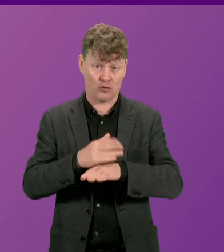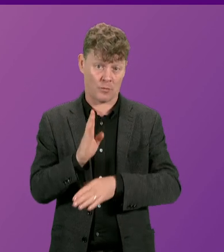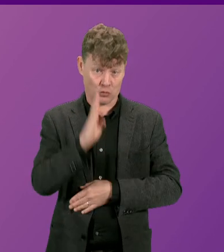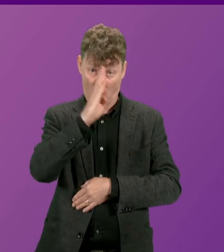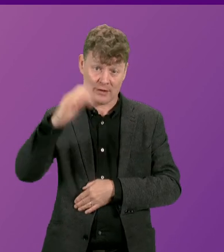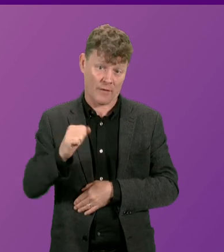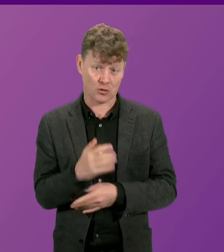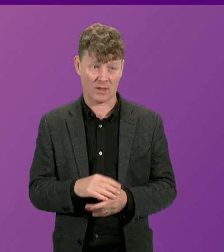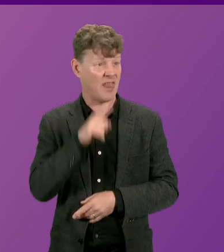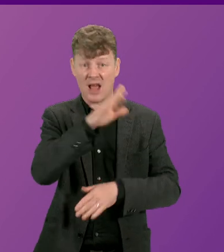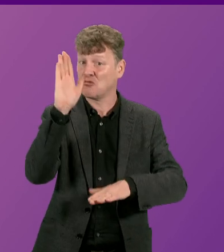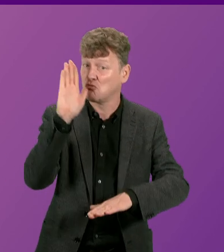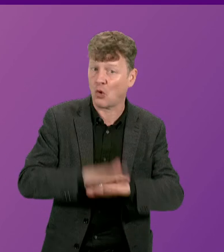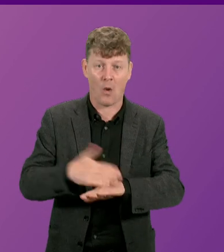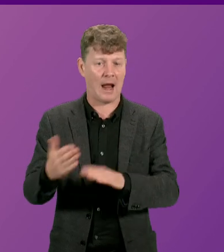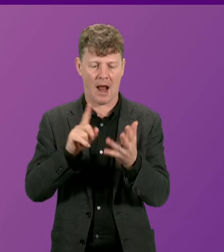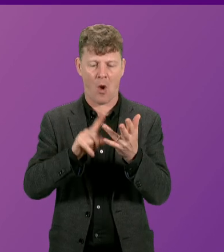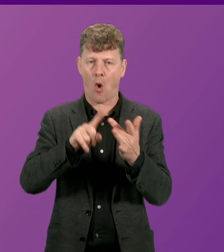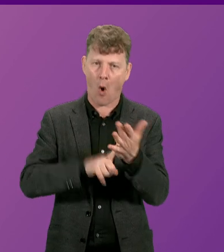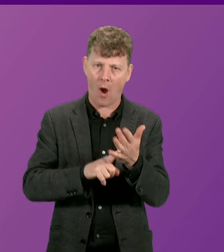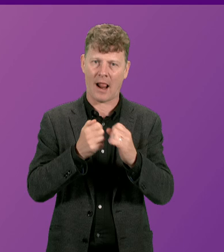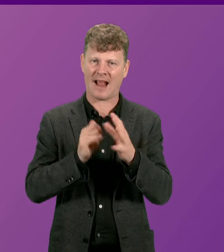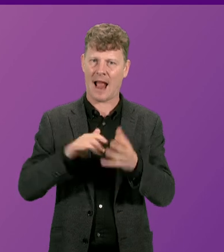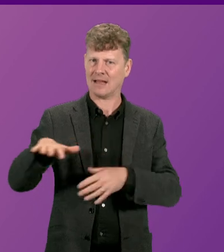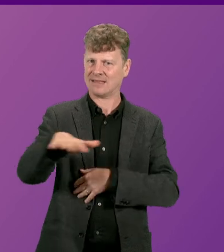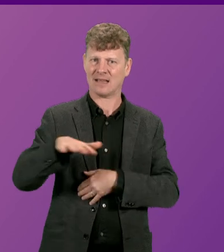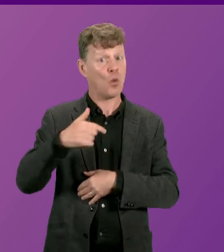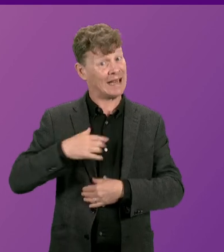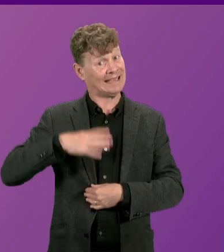do not care about the oil and gas sector, which is needed for our energy security